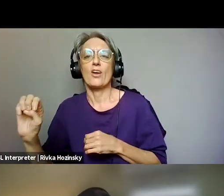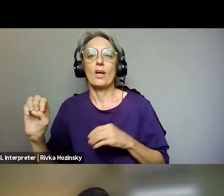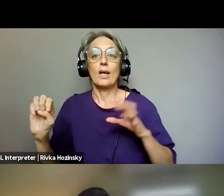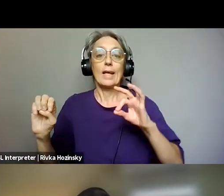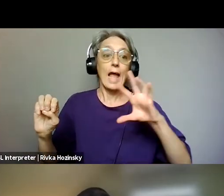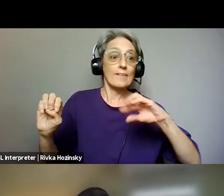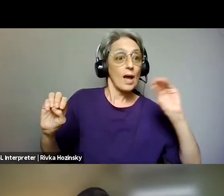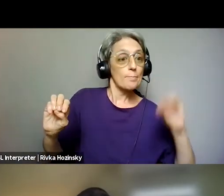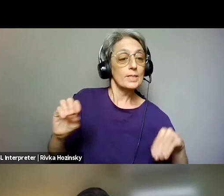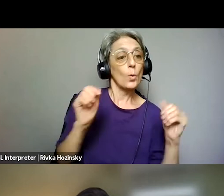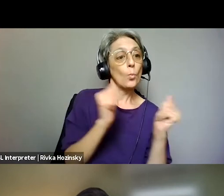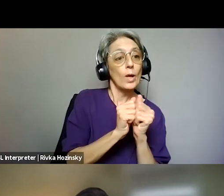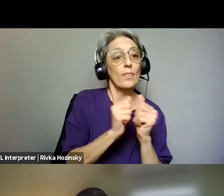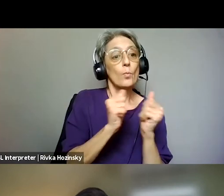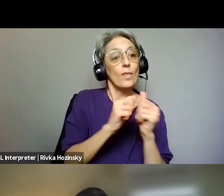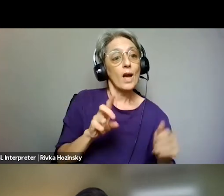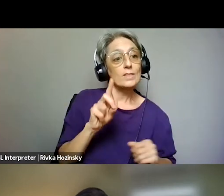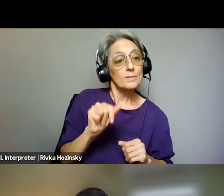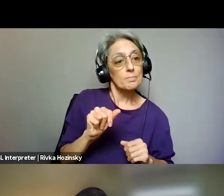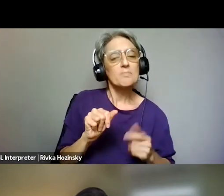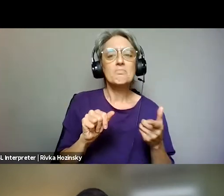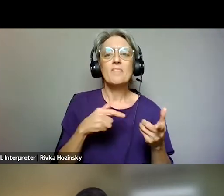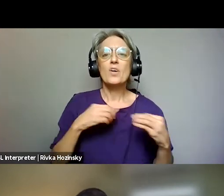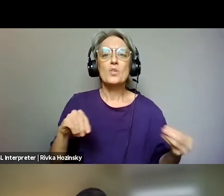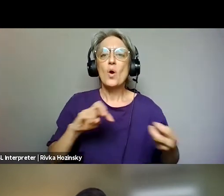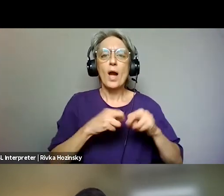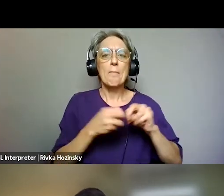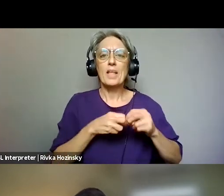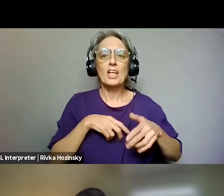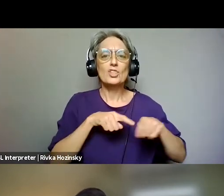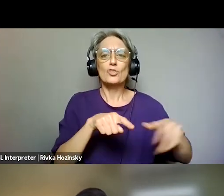will not experience any complications during pregnancy and yes those disparities exist but